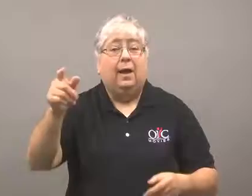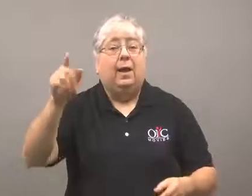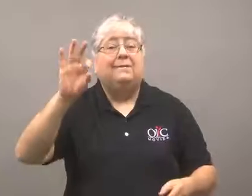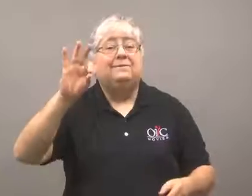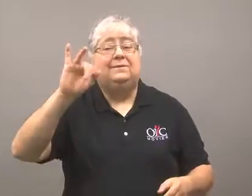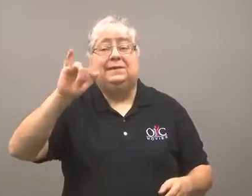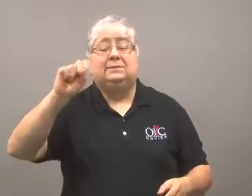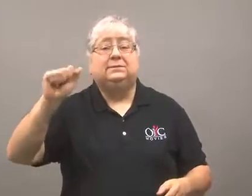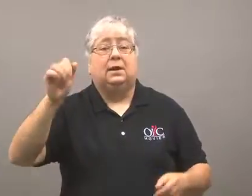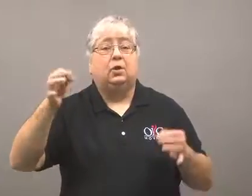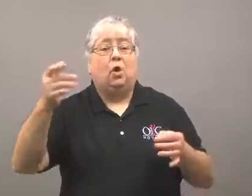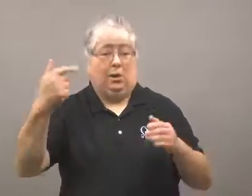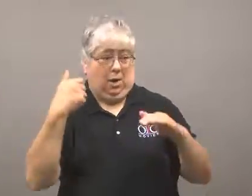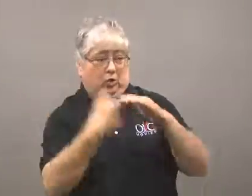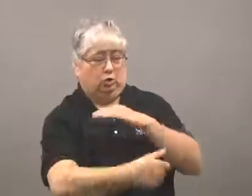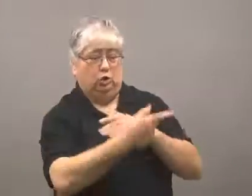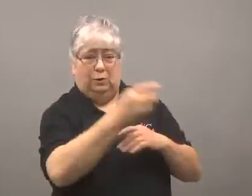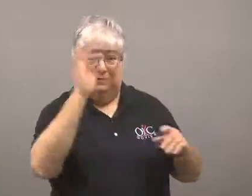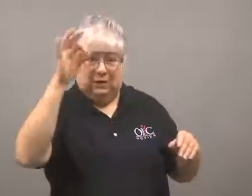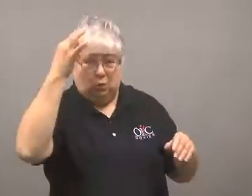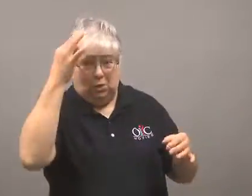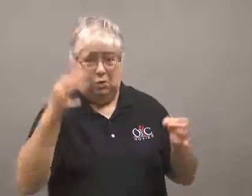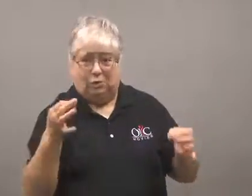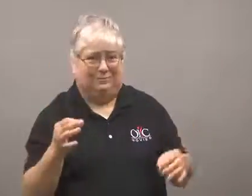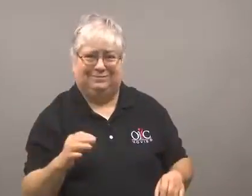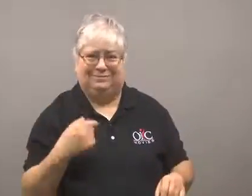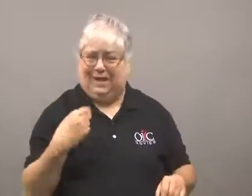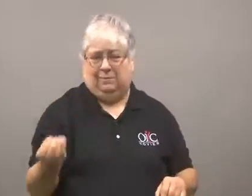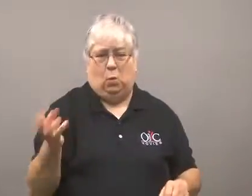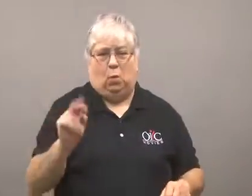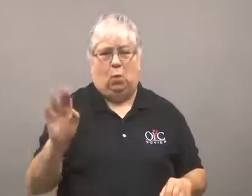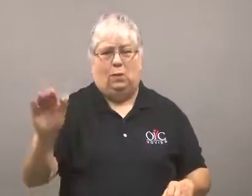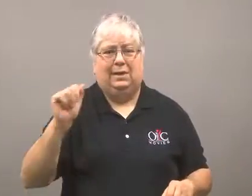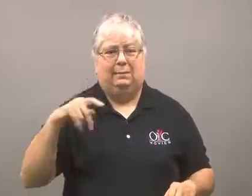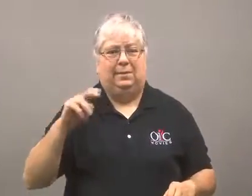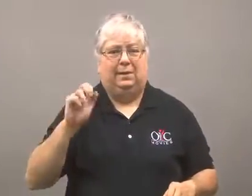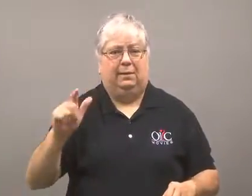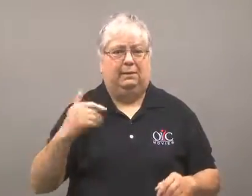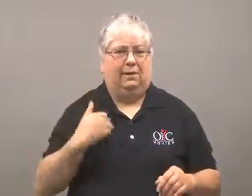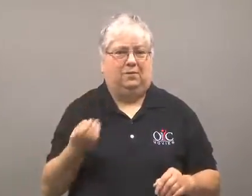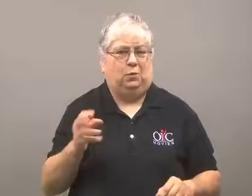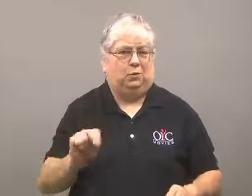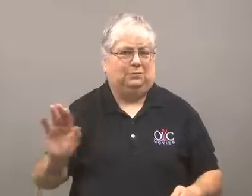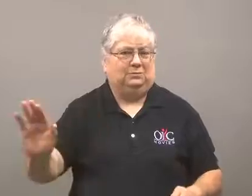The FISA court is not bound by the federal courts as it has its own appeals court.